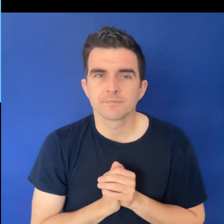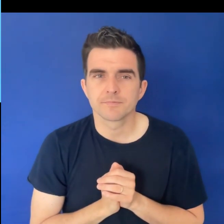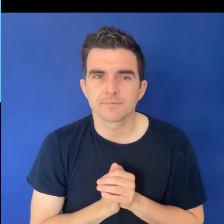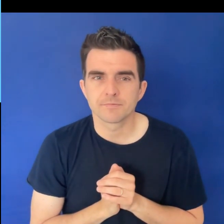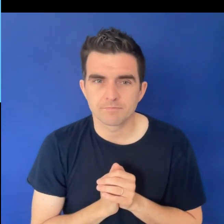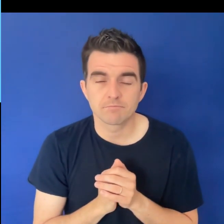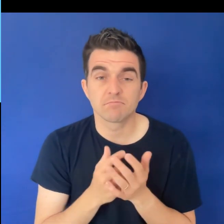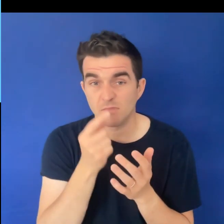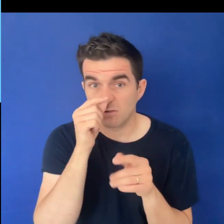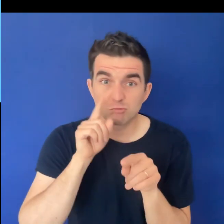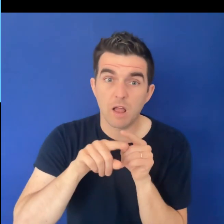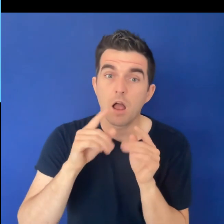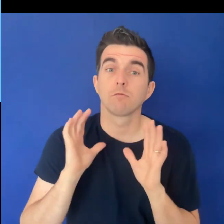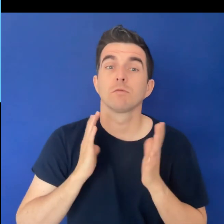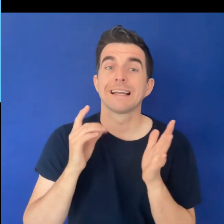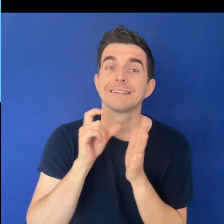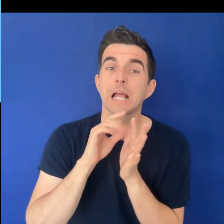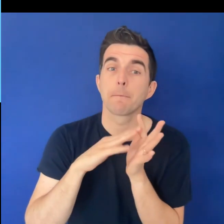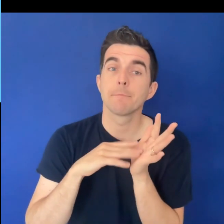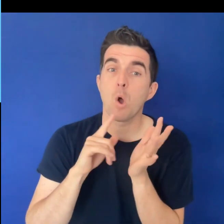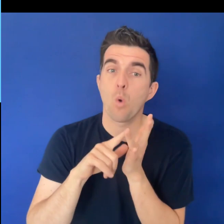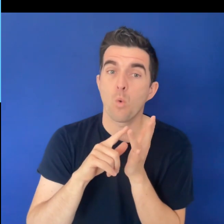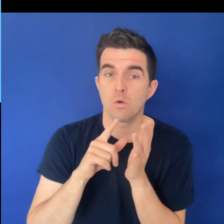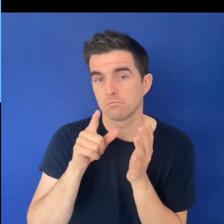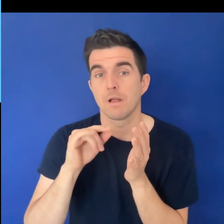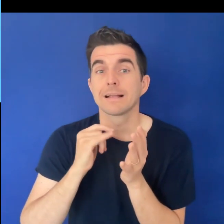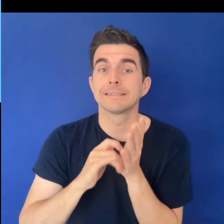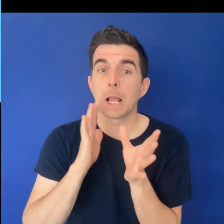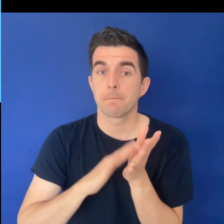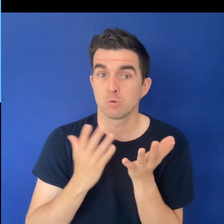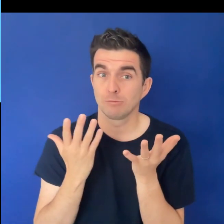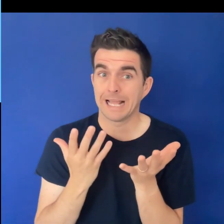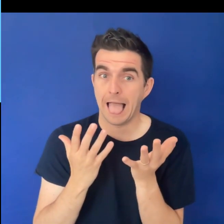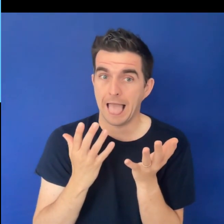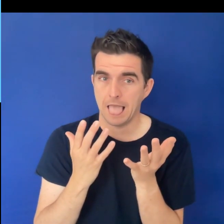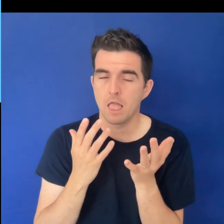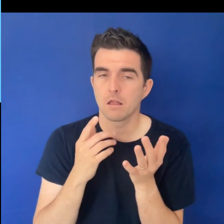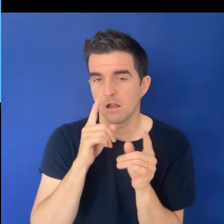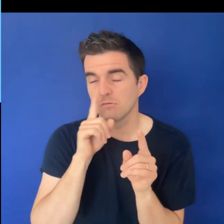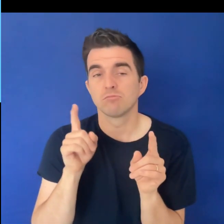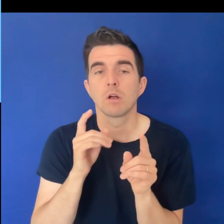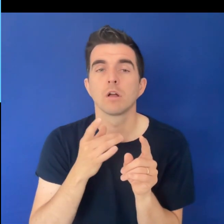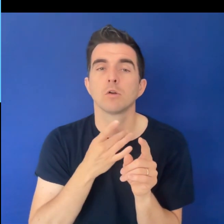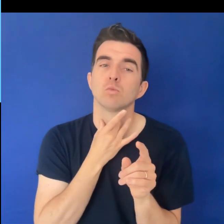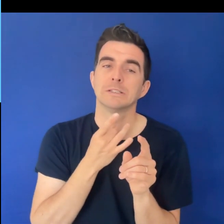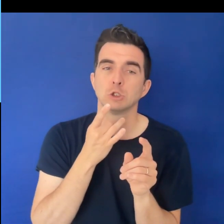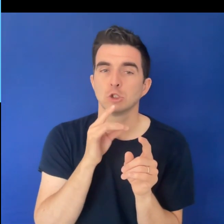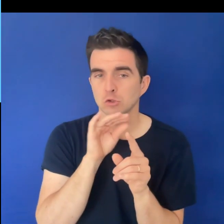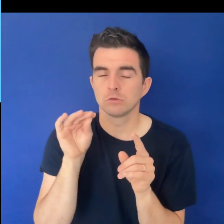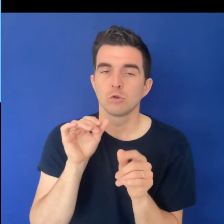You can try the free demo of Upheaval on Steam today. Wishlist Upheaval on Steam to support this project.